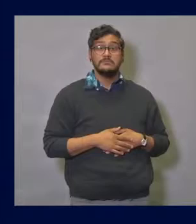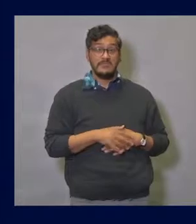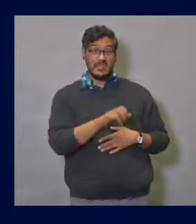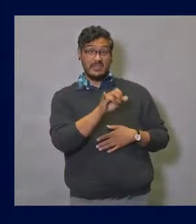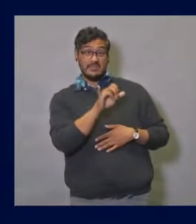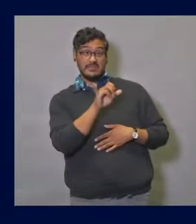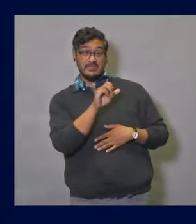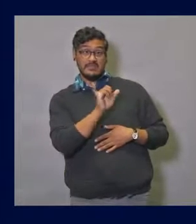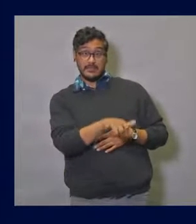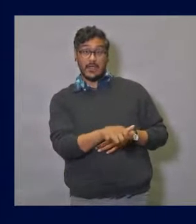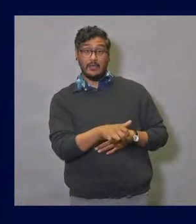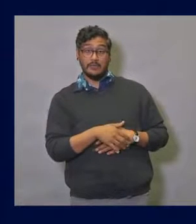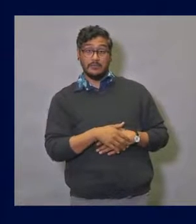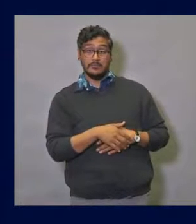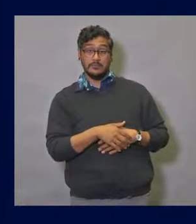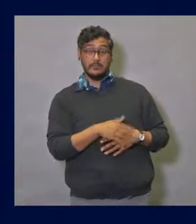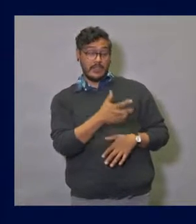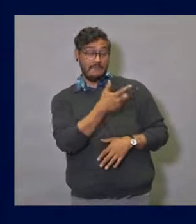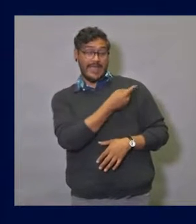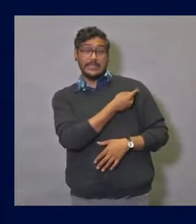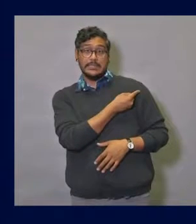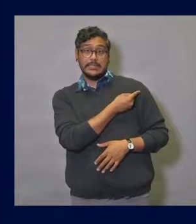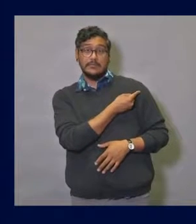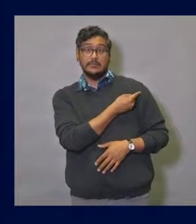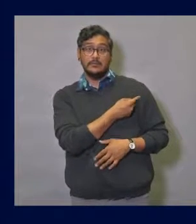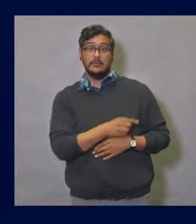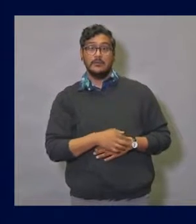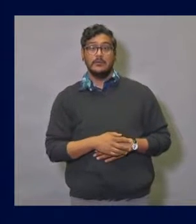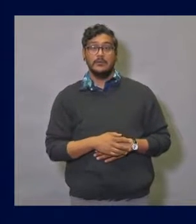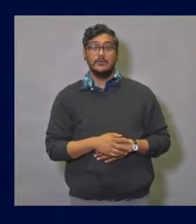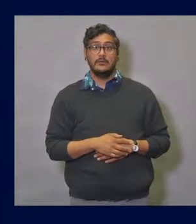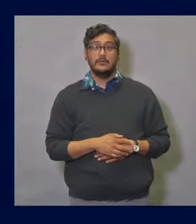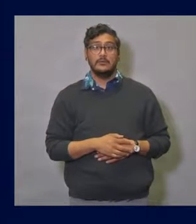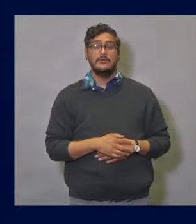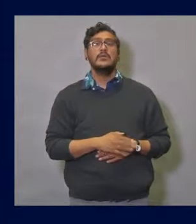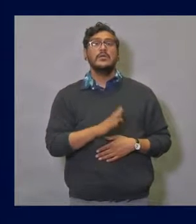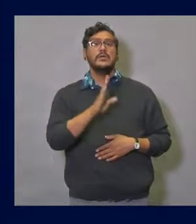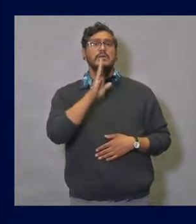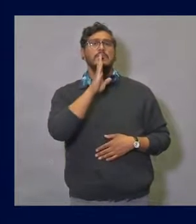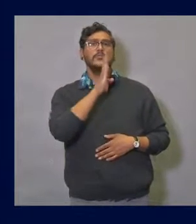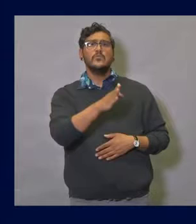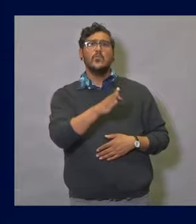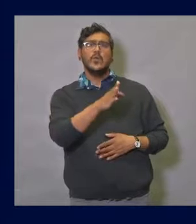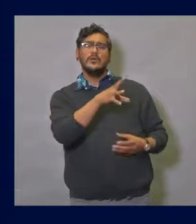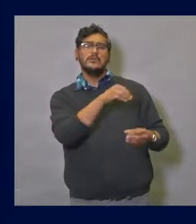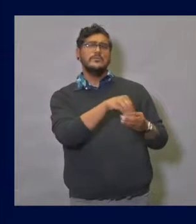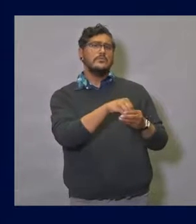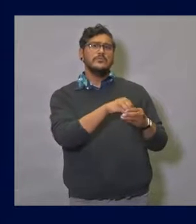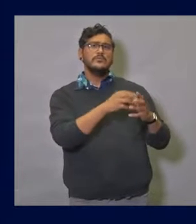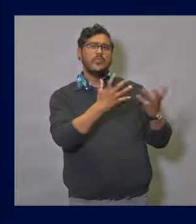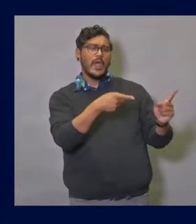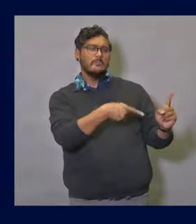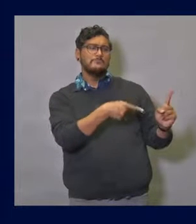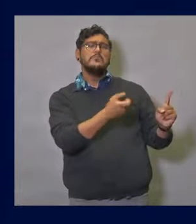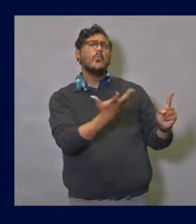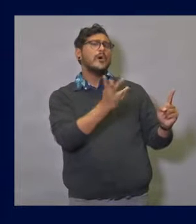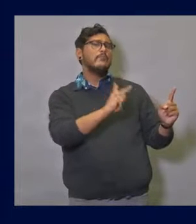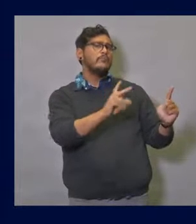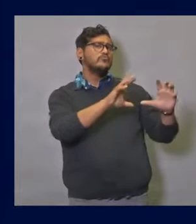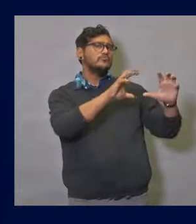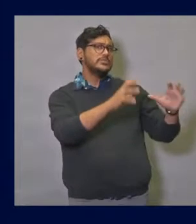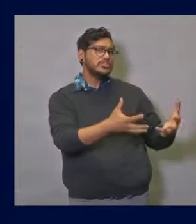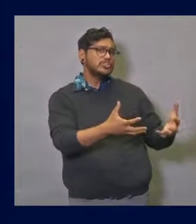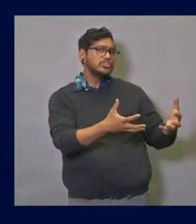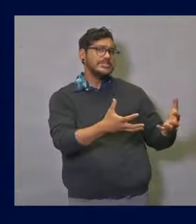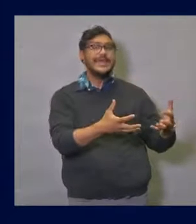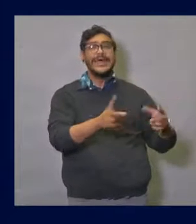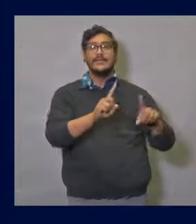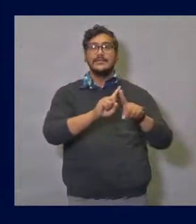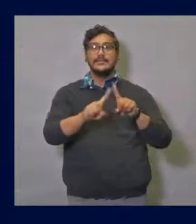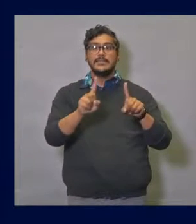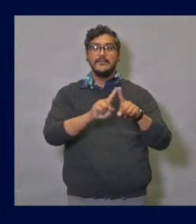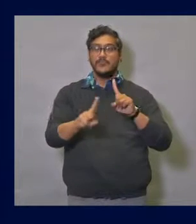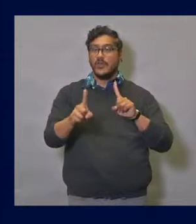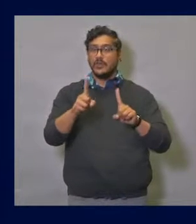EL ESTADO CONTINUARÁ ASIGNANDO